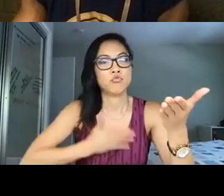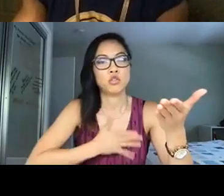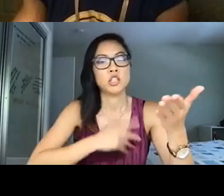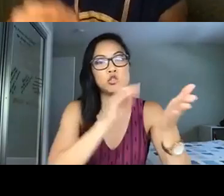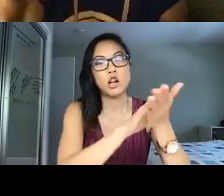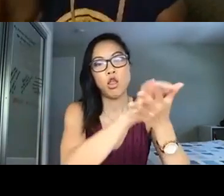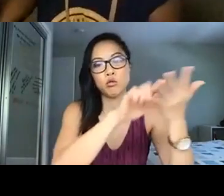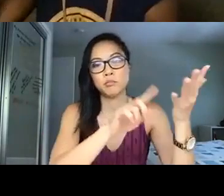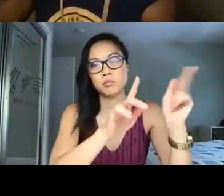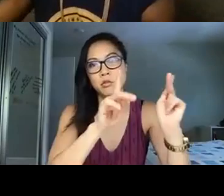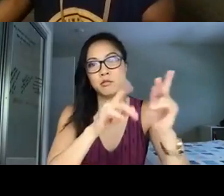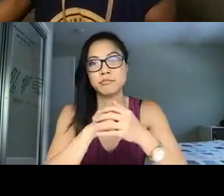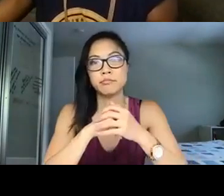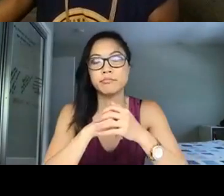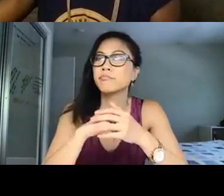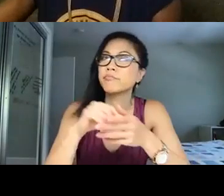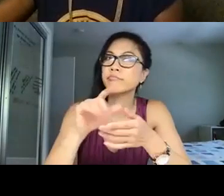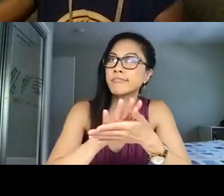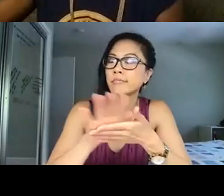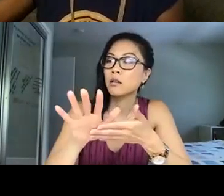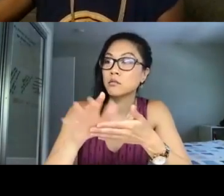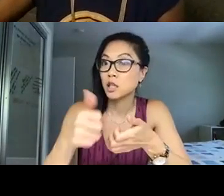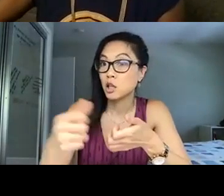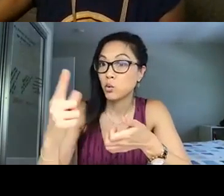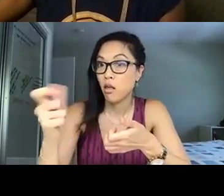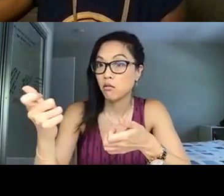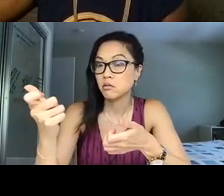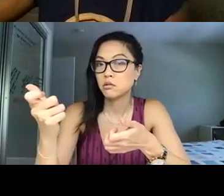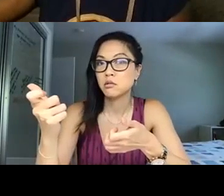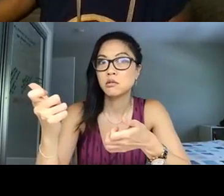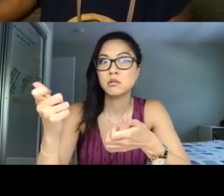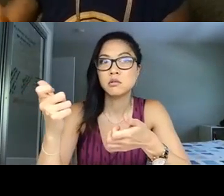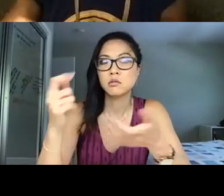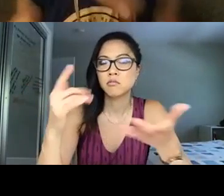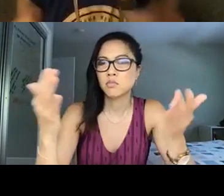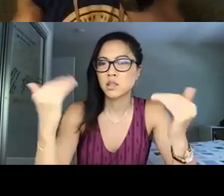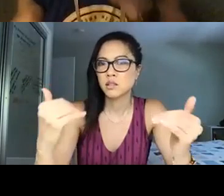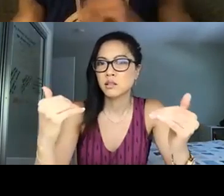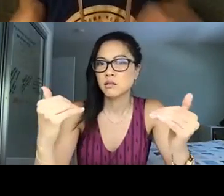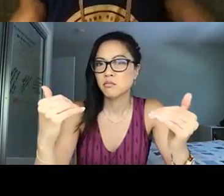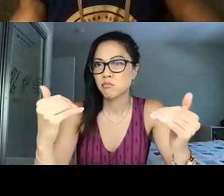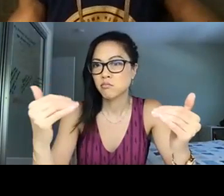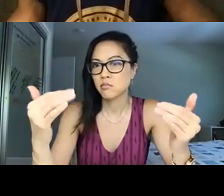Nice. Anybody else? But I think this kind of goes into the next thing that we want to talk about.